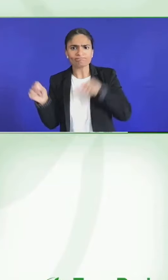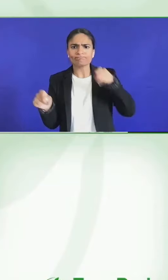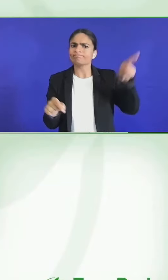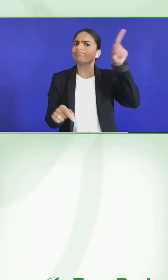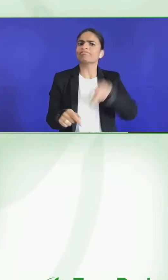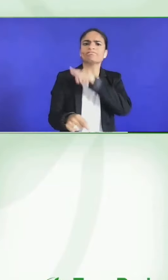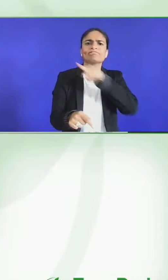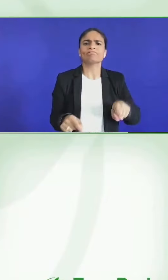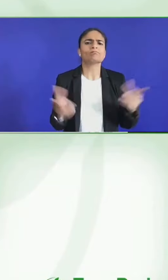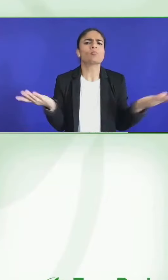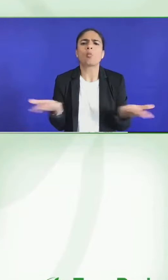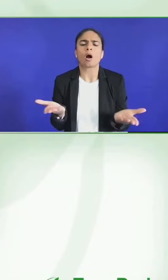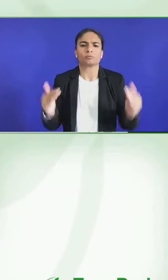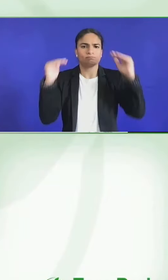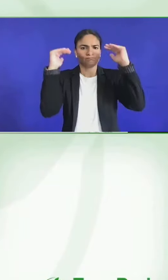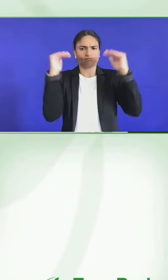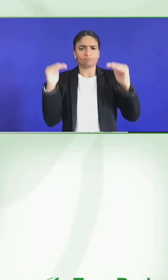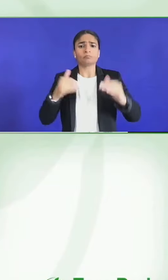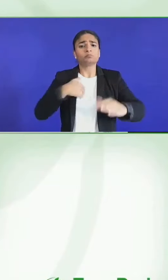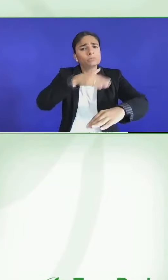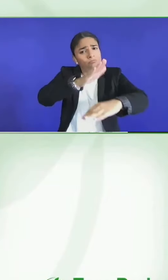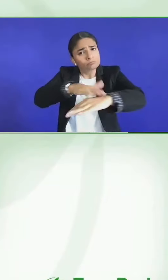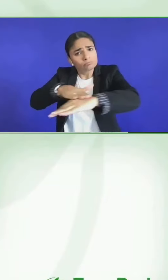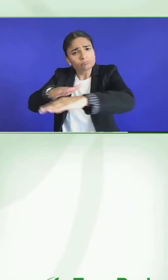We believe that most of the gaps in implementation to the guidelines